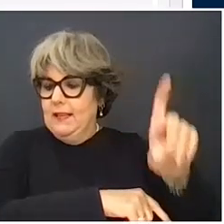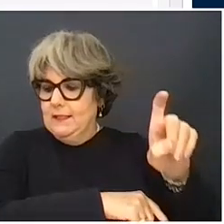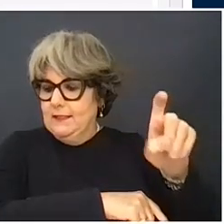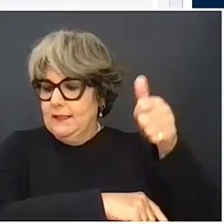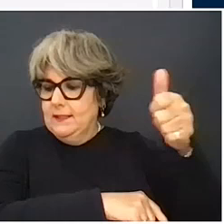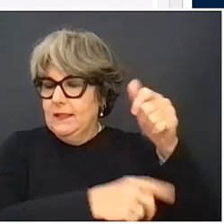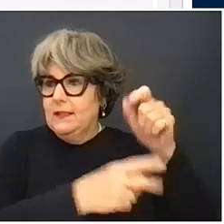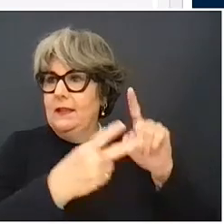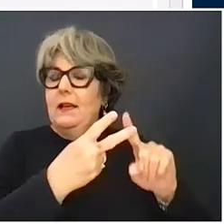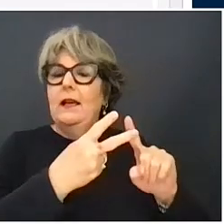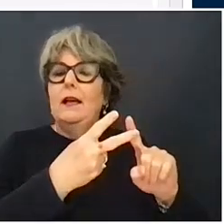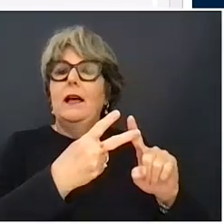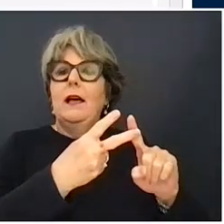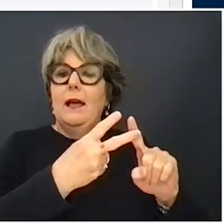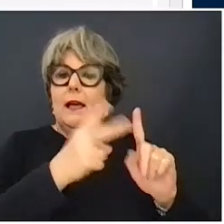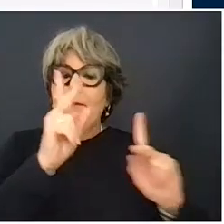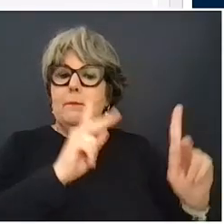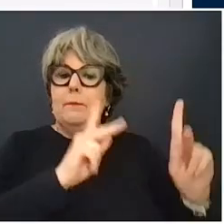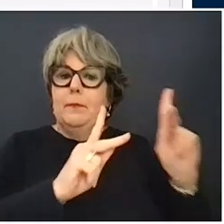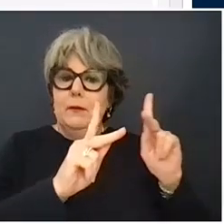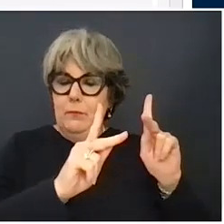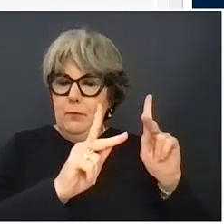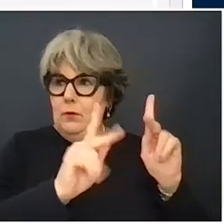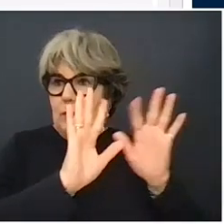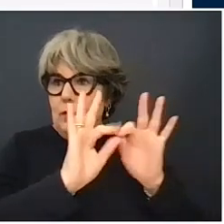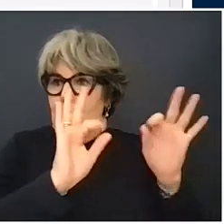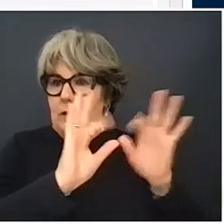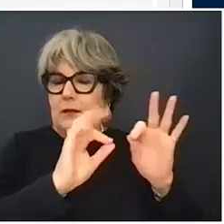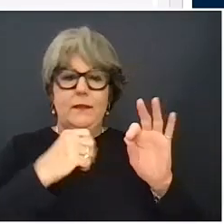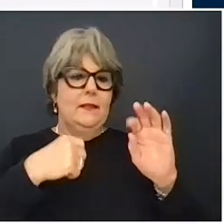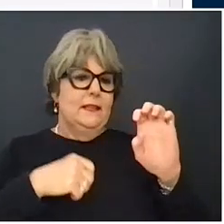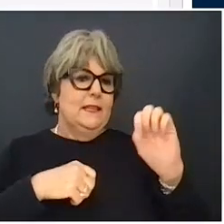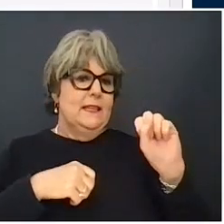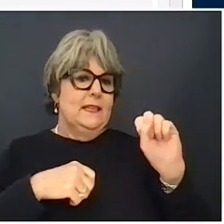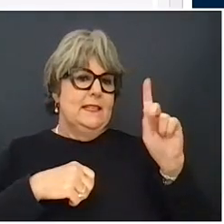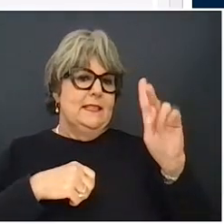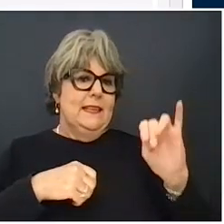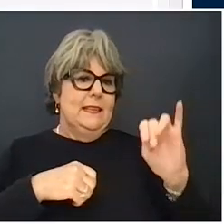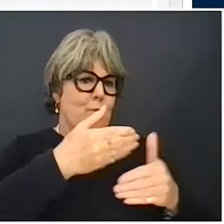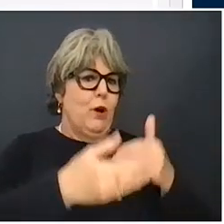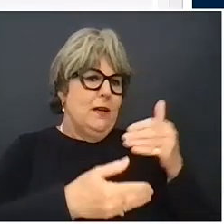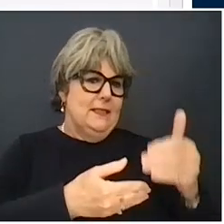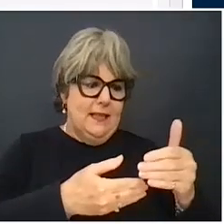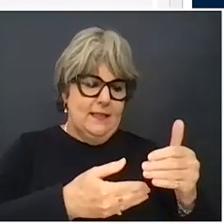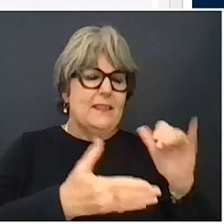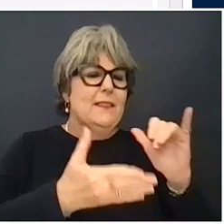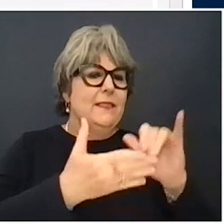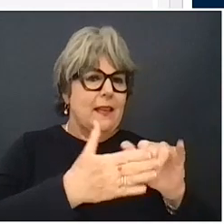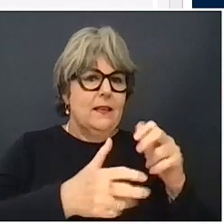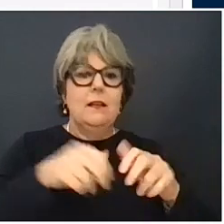the people who want to comment through the NACIQI process. I think that's where the fix ought to be. And [30 seconds] we would